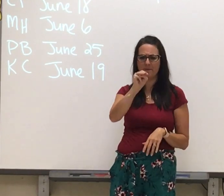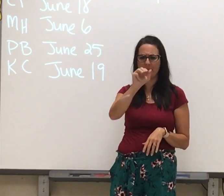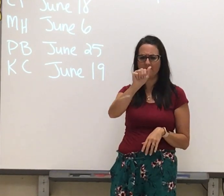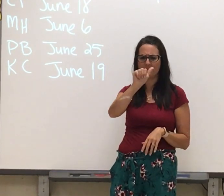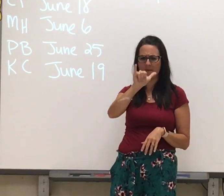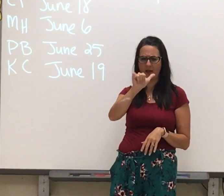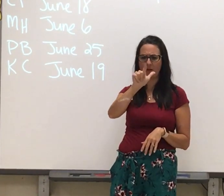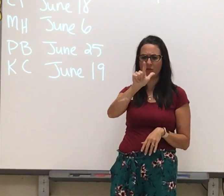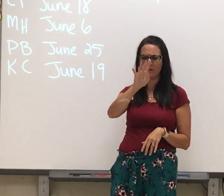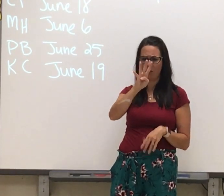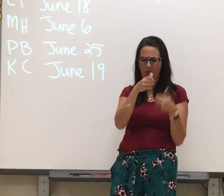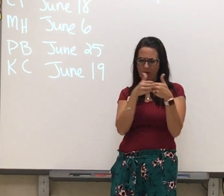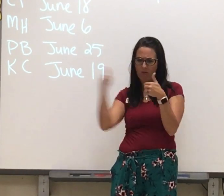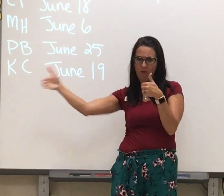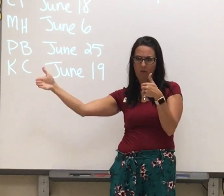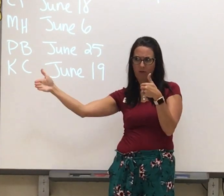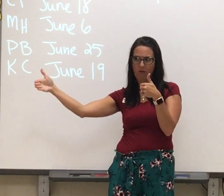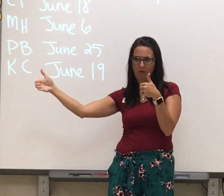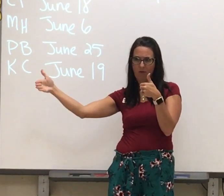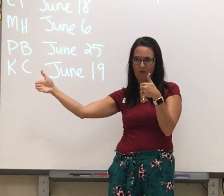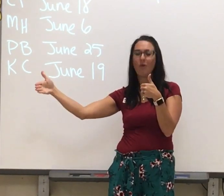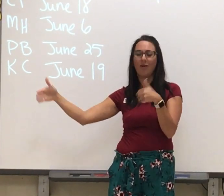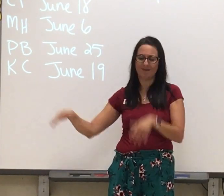What am I saying? Students: May 24th and after